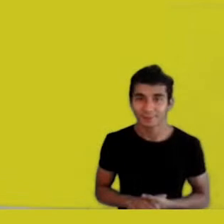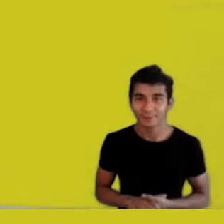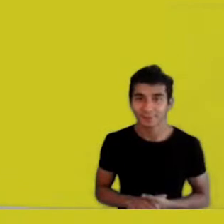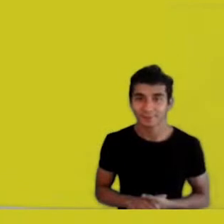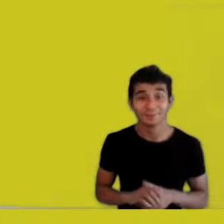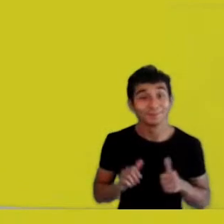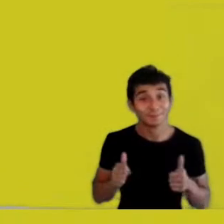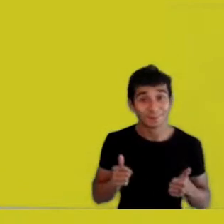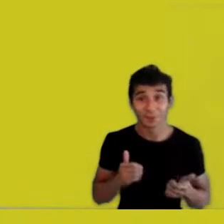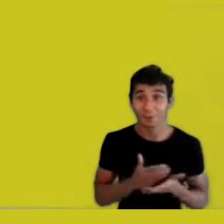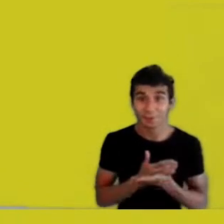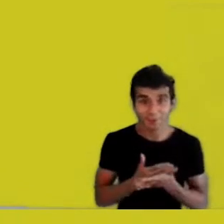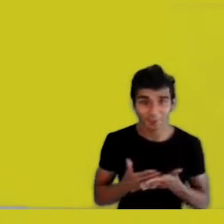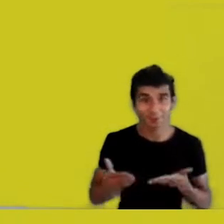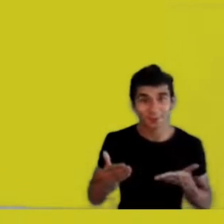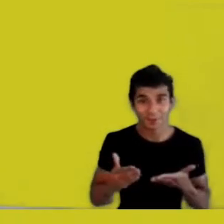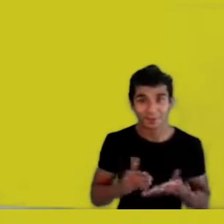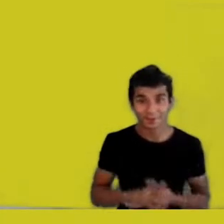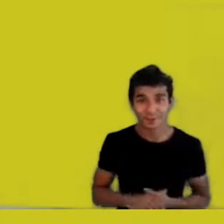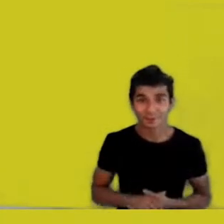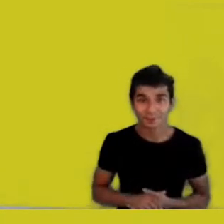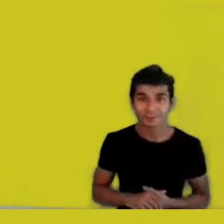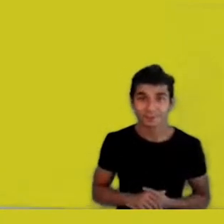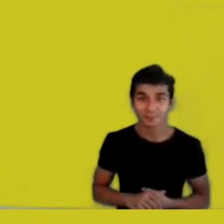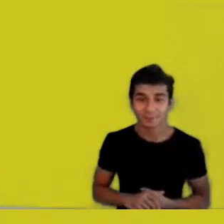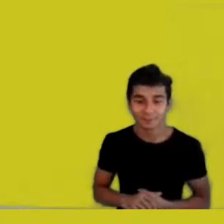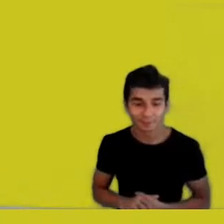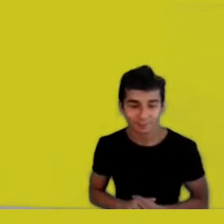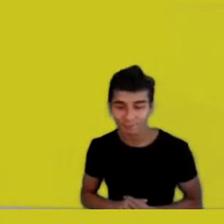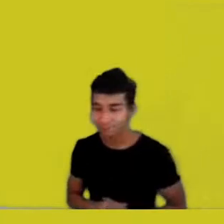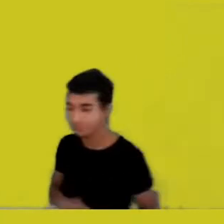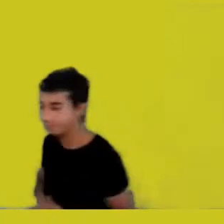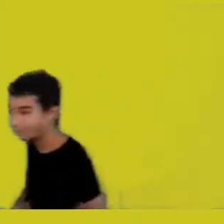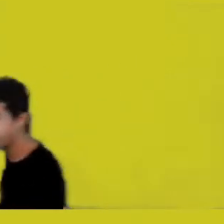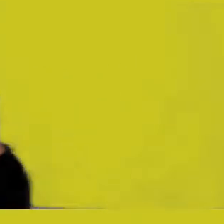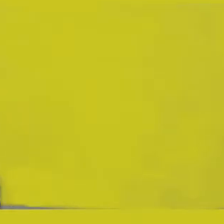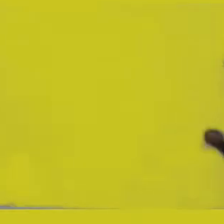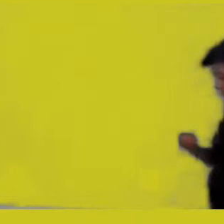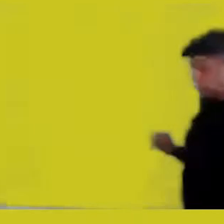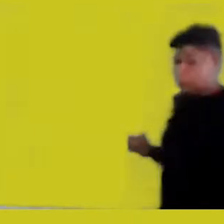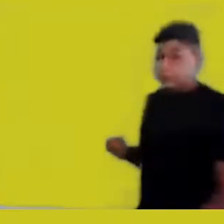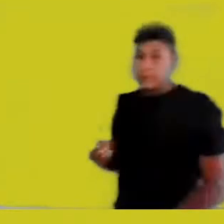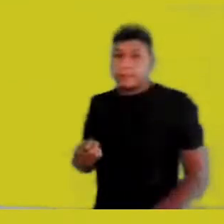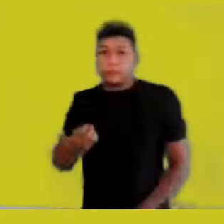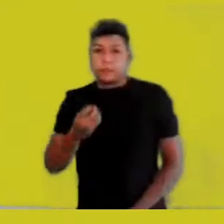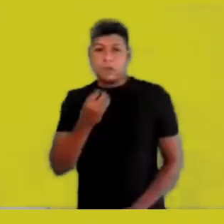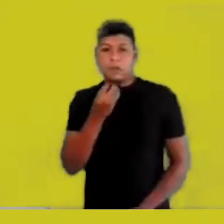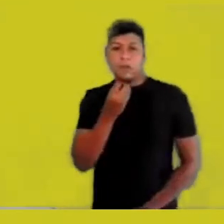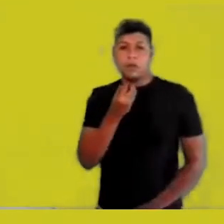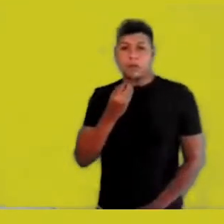Good afternoon, folks. Thank you, it’s a huge honor, so exciting,